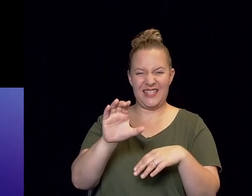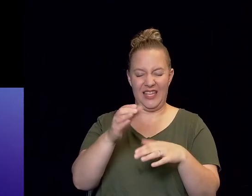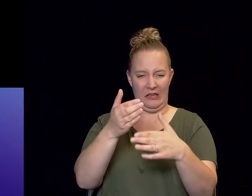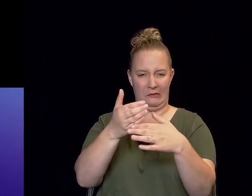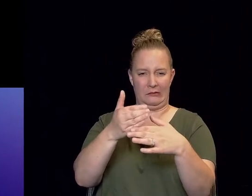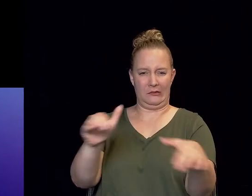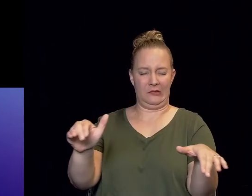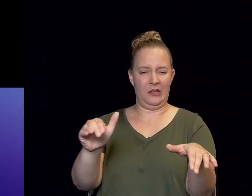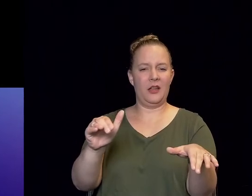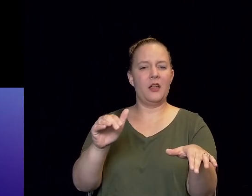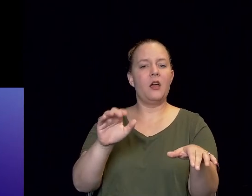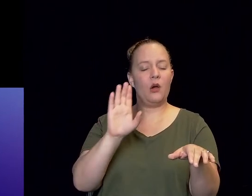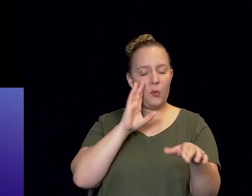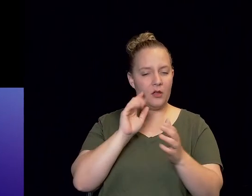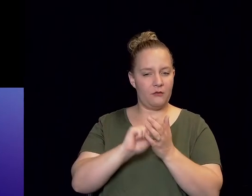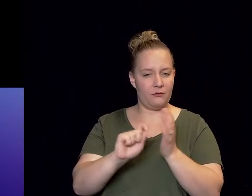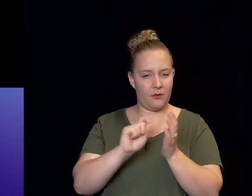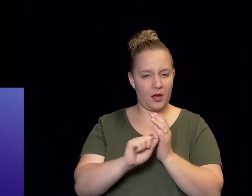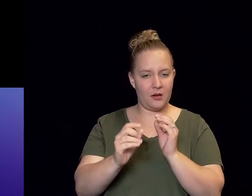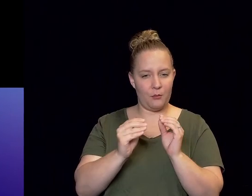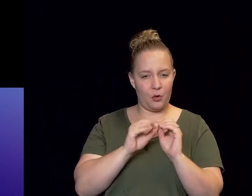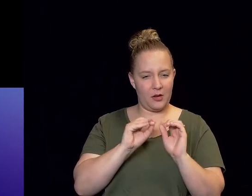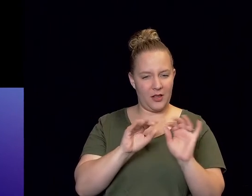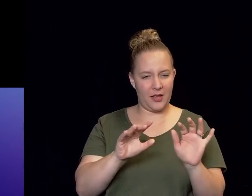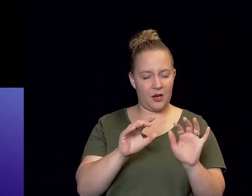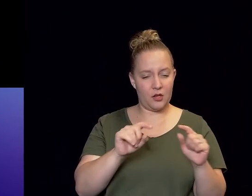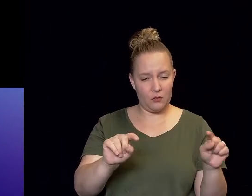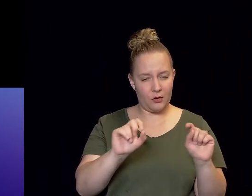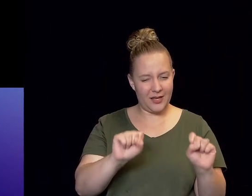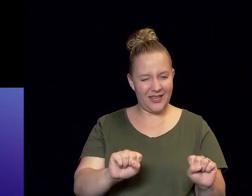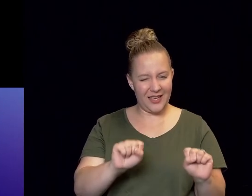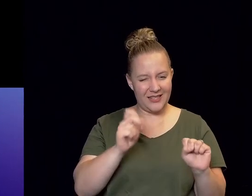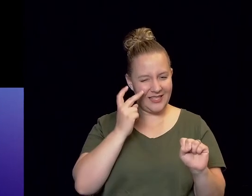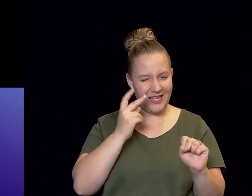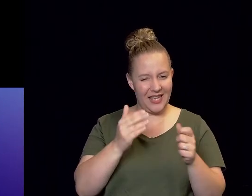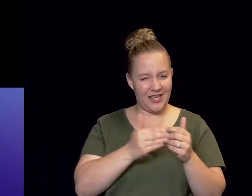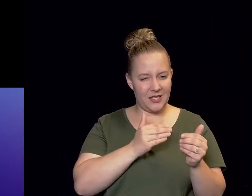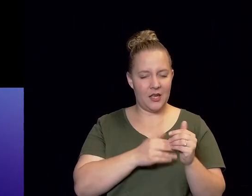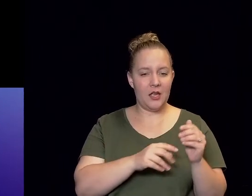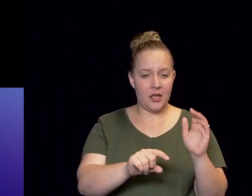so that we can see it a little bit easier. So, we get -10 times 3